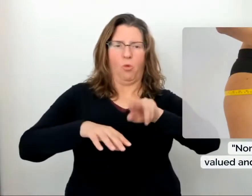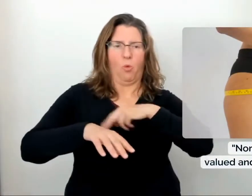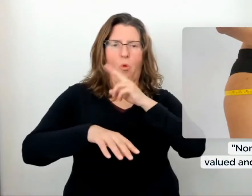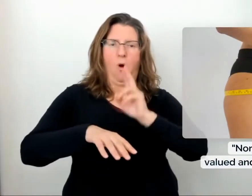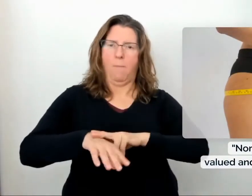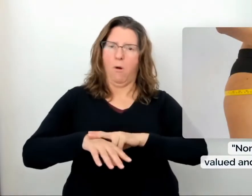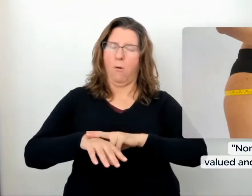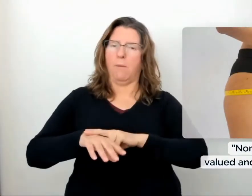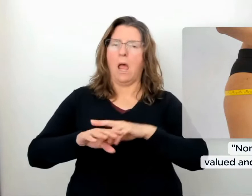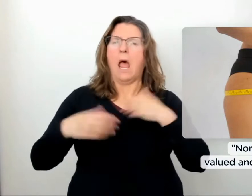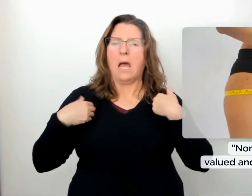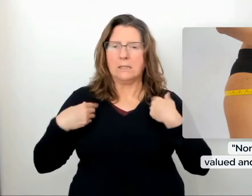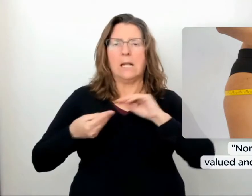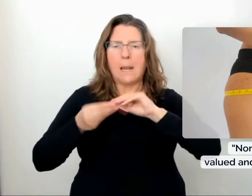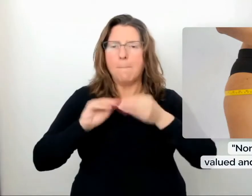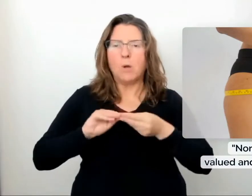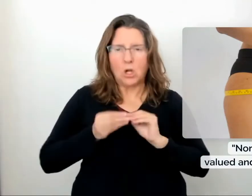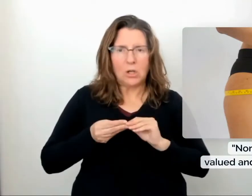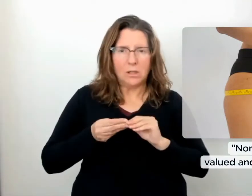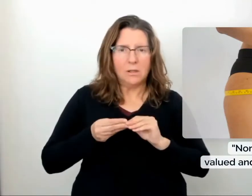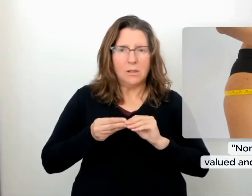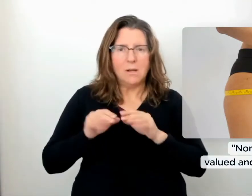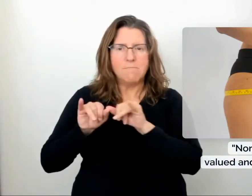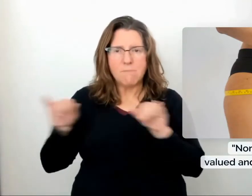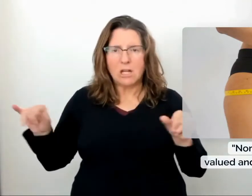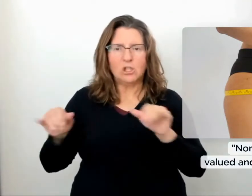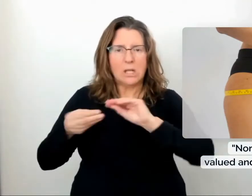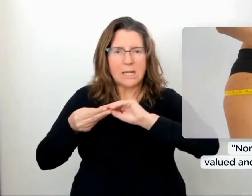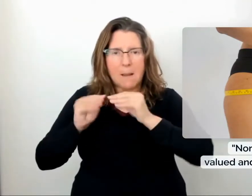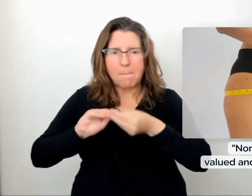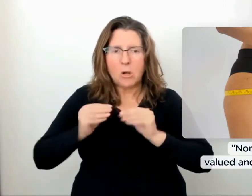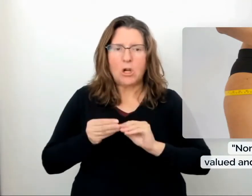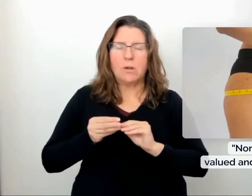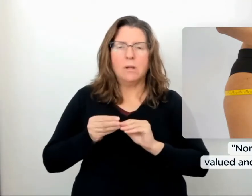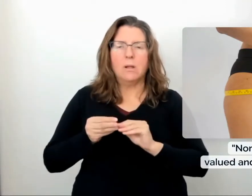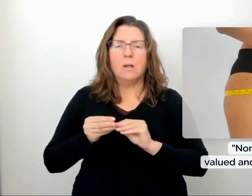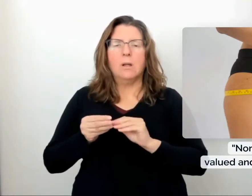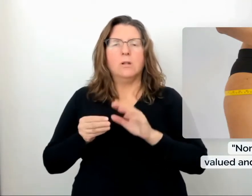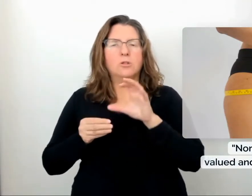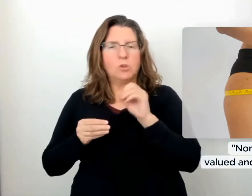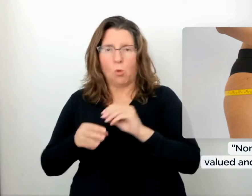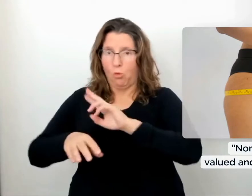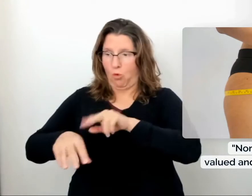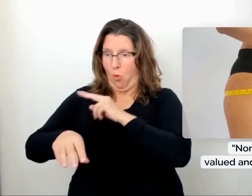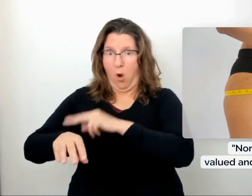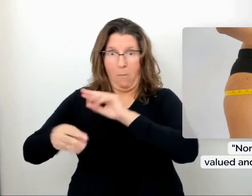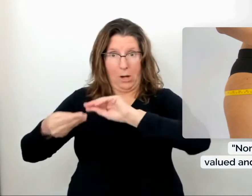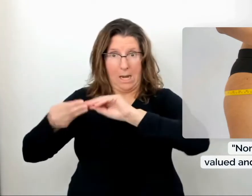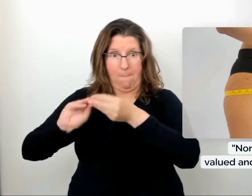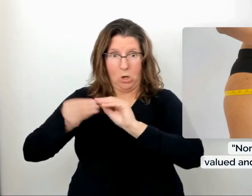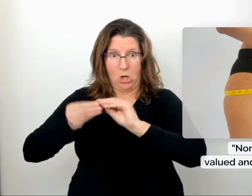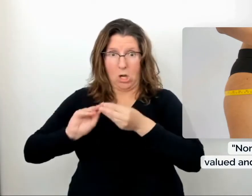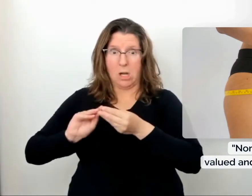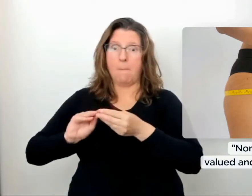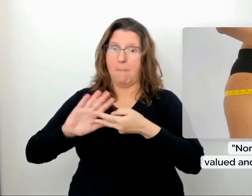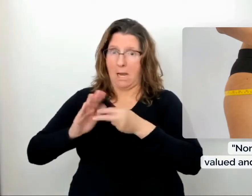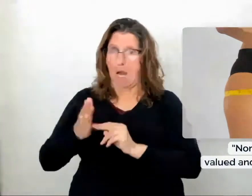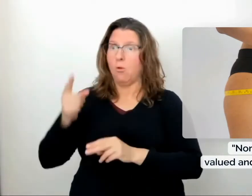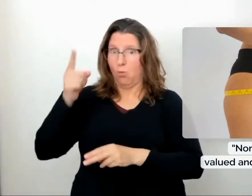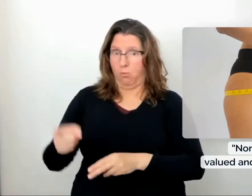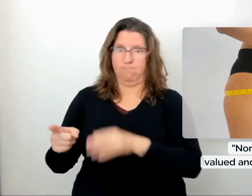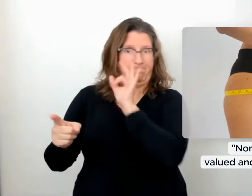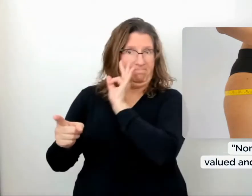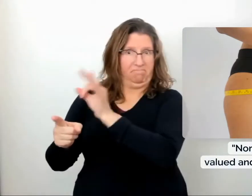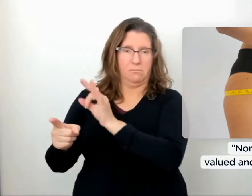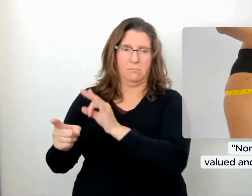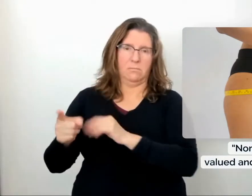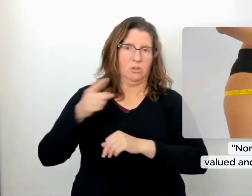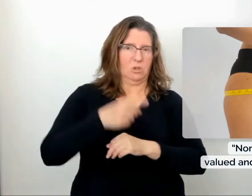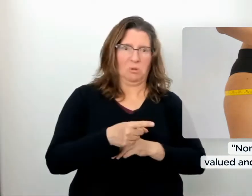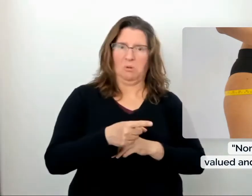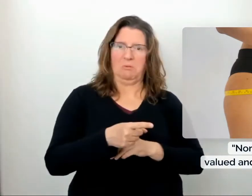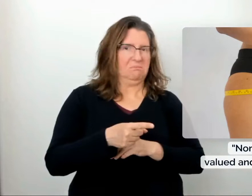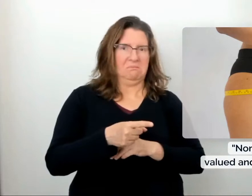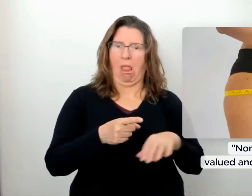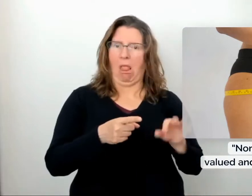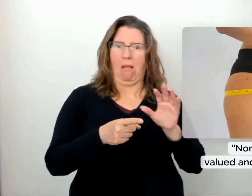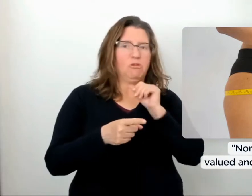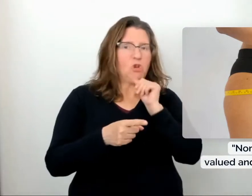"Normal," whatever number we attach to it, qualifies who is valued and not valued in society.